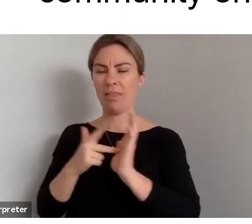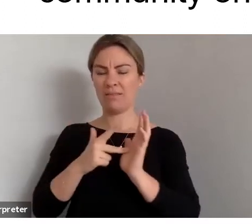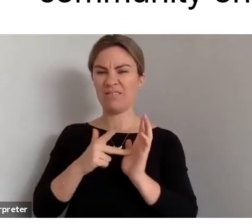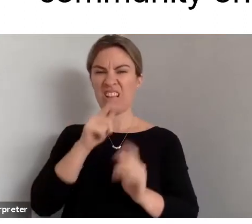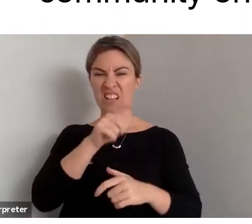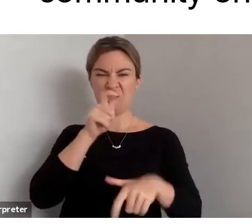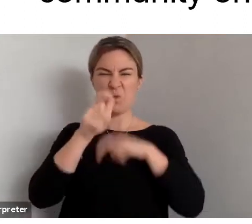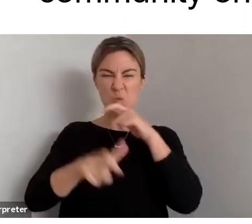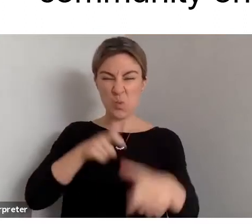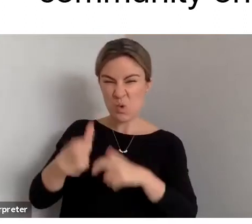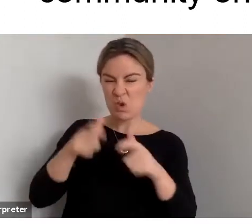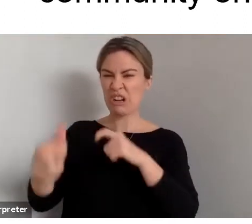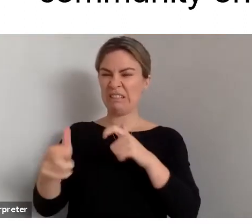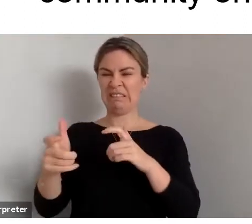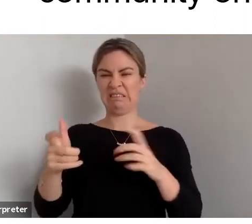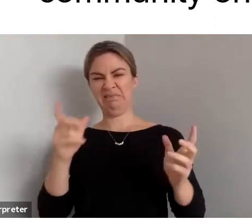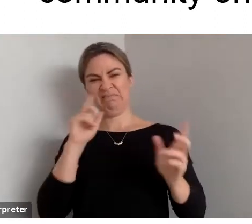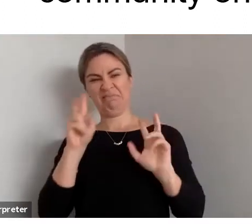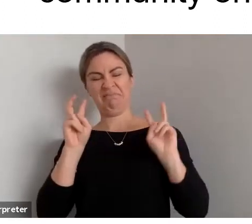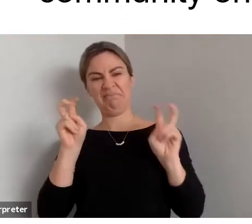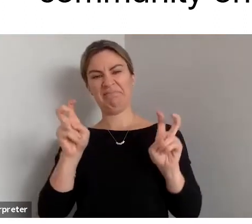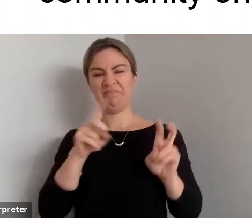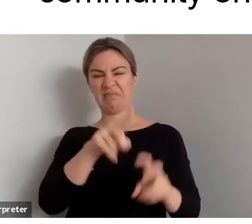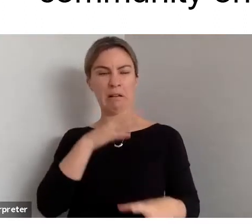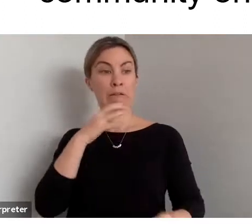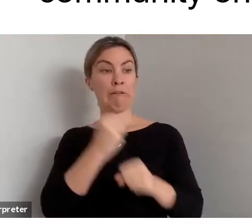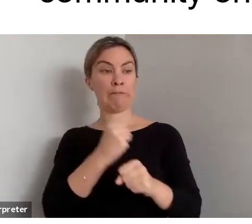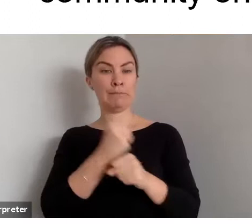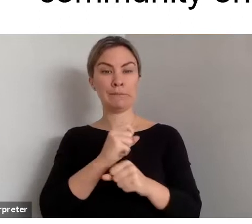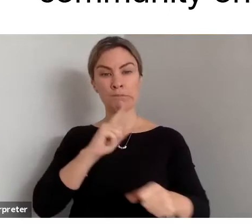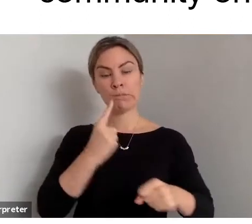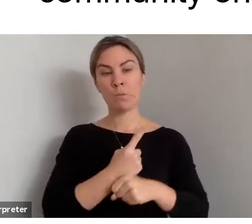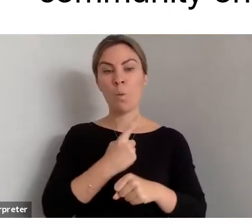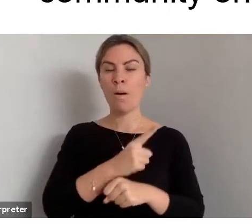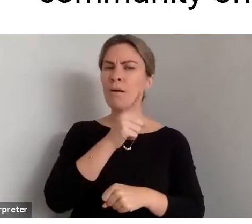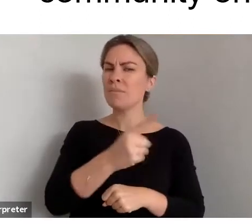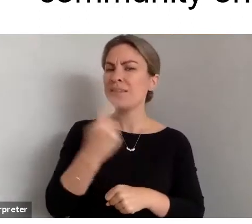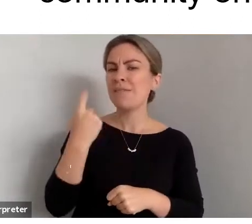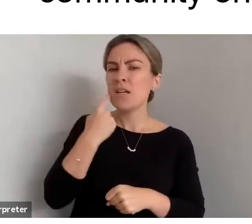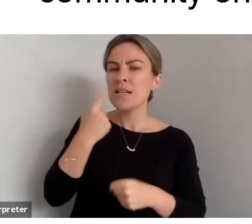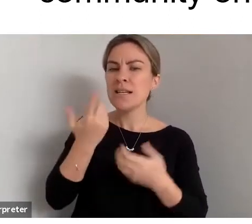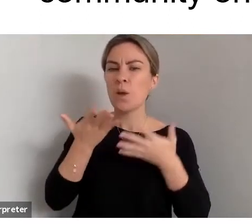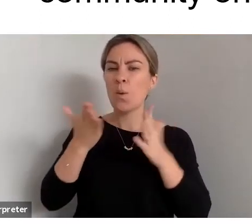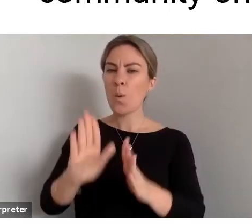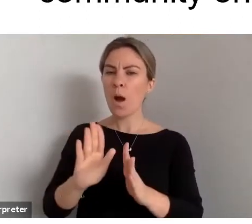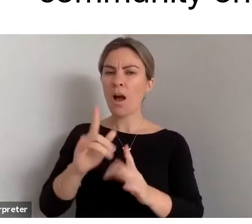comes out of a government book, it gives a clear idea of what disability is.